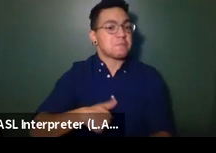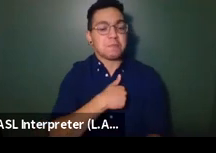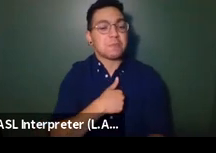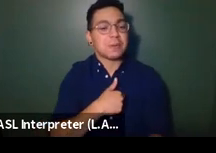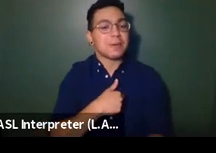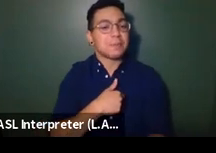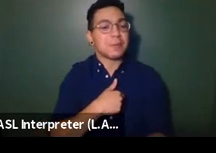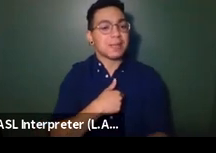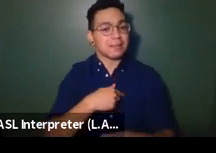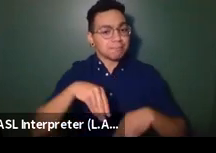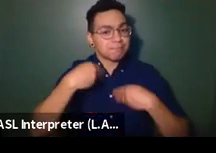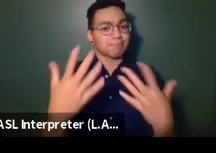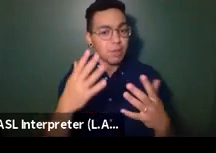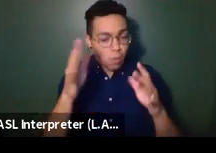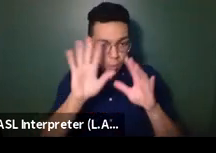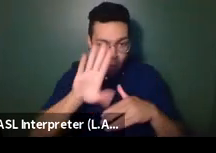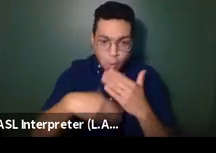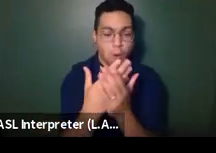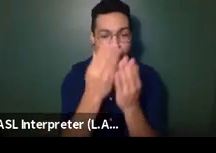ESD 189 - Amy Colburn: You have all the information and links and things you need